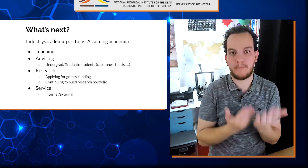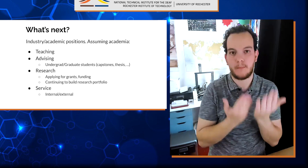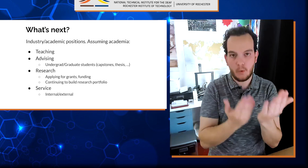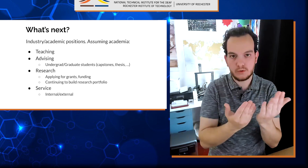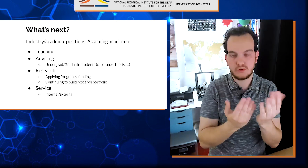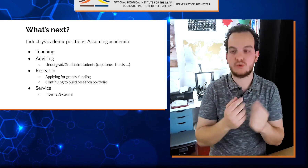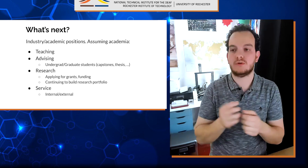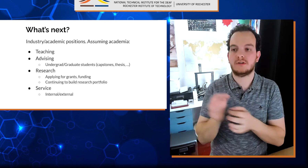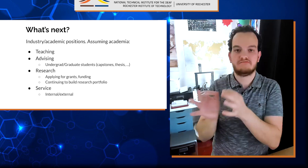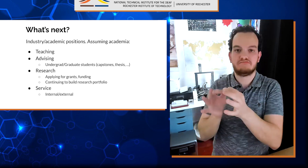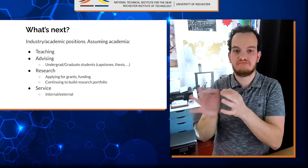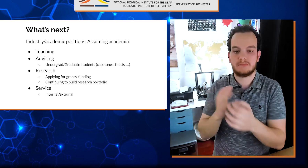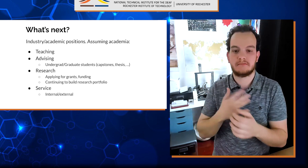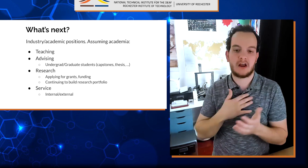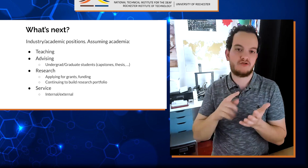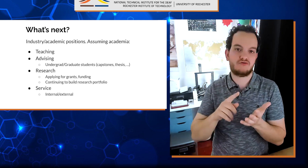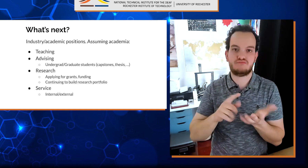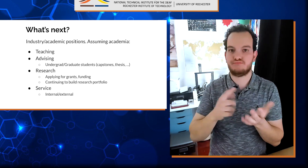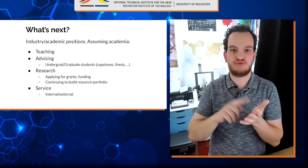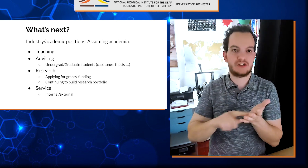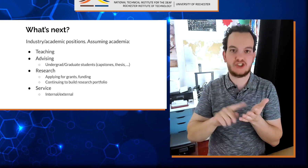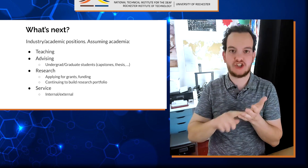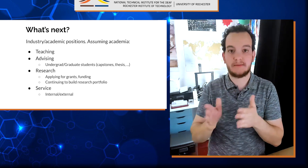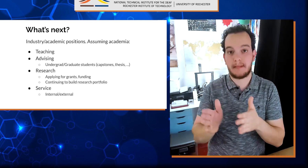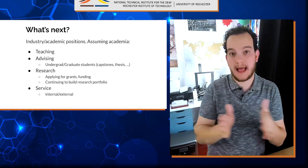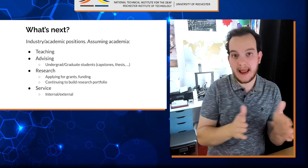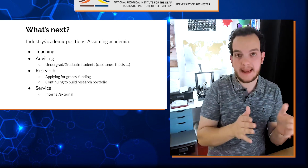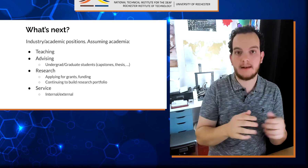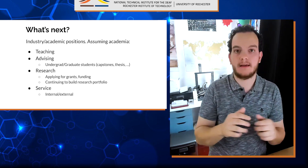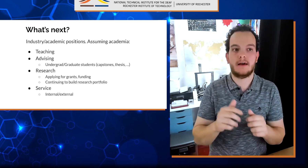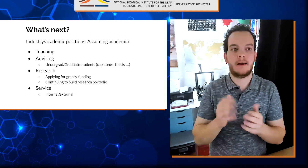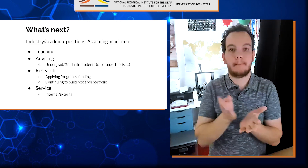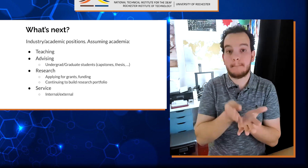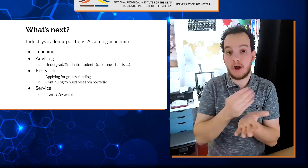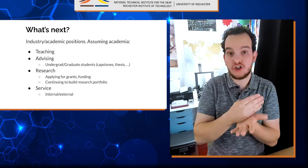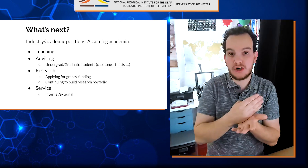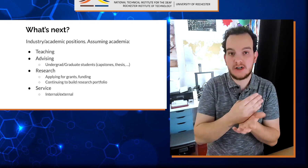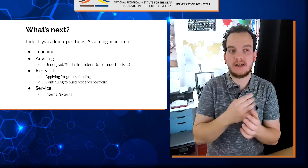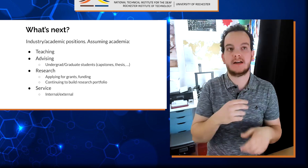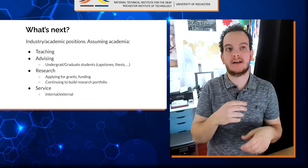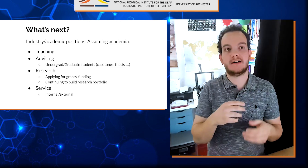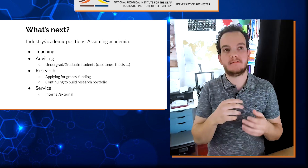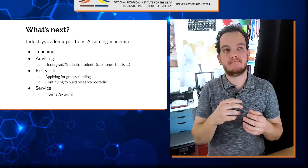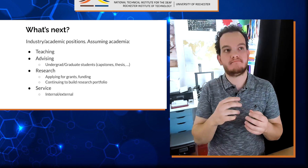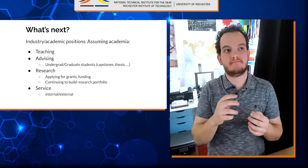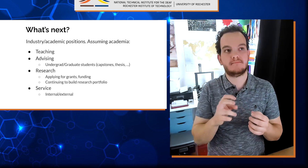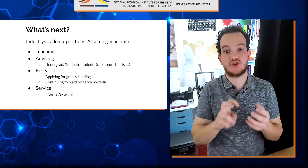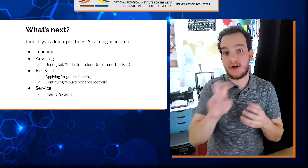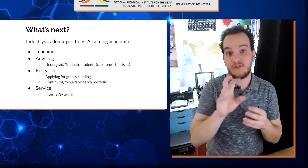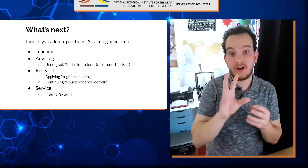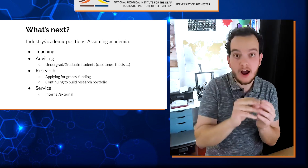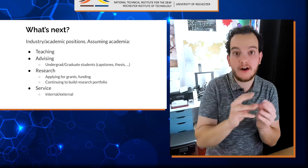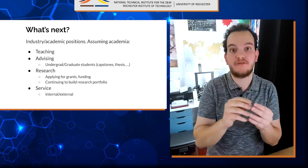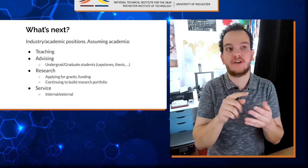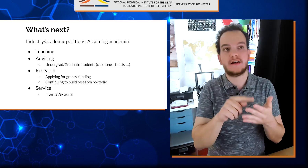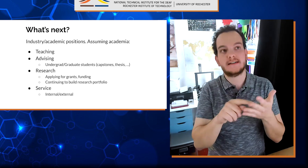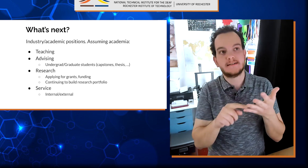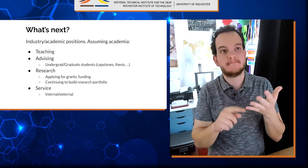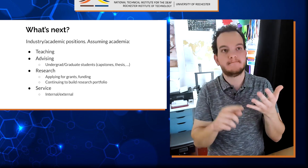But it requires an application, basically filling out a proposal explaining what you plan to do for research, what your budget is.